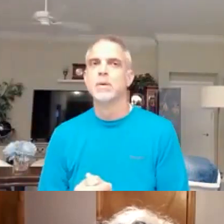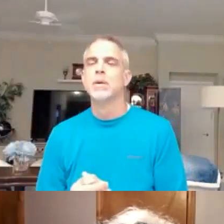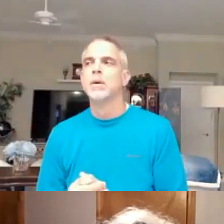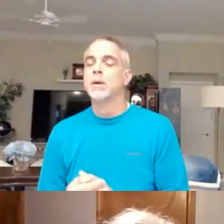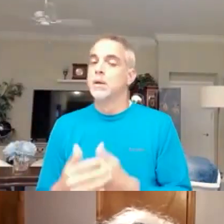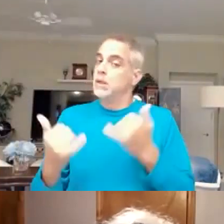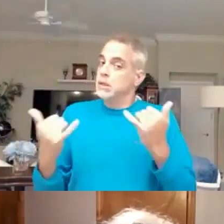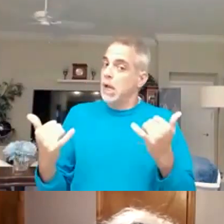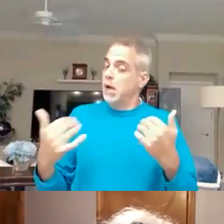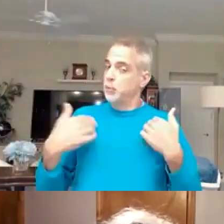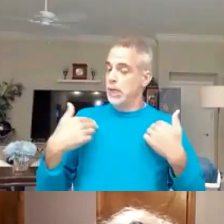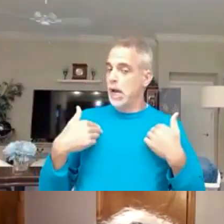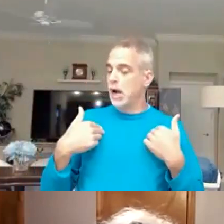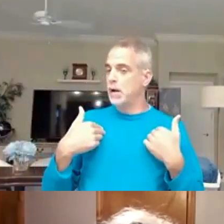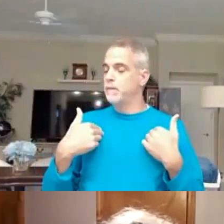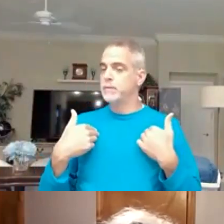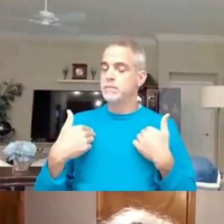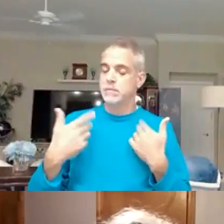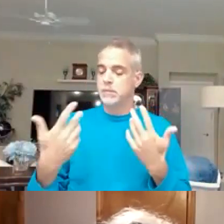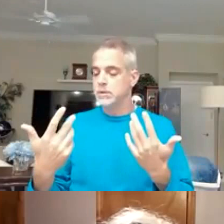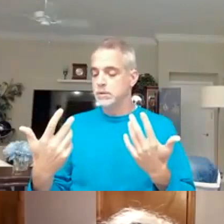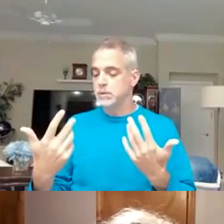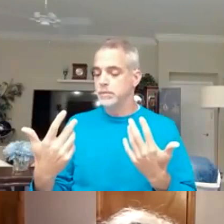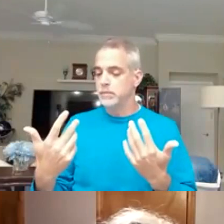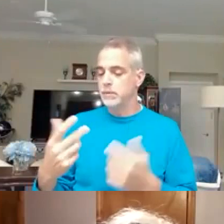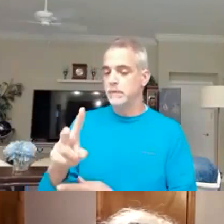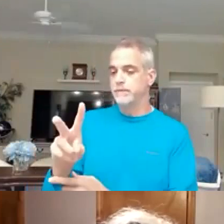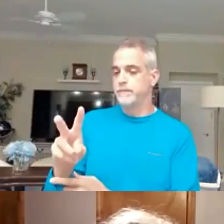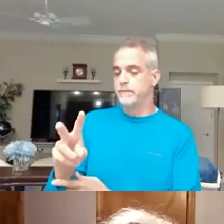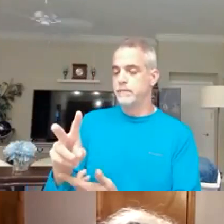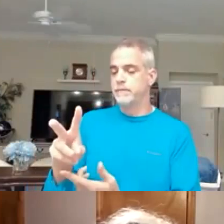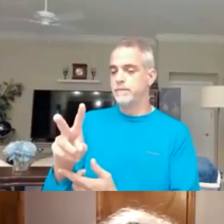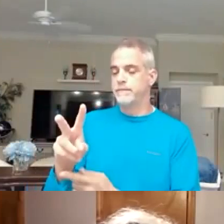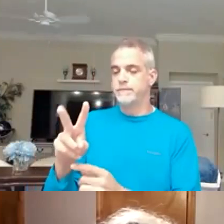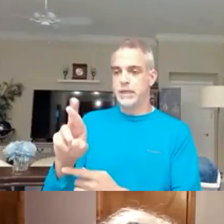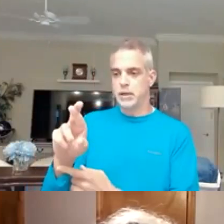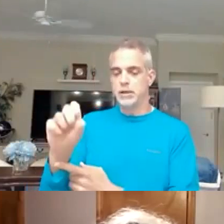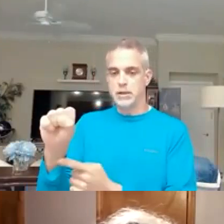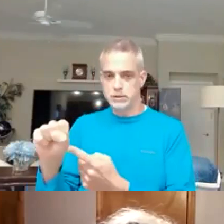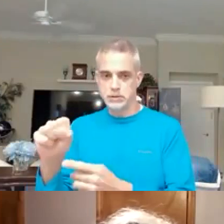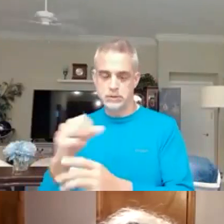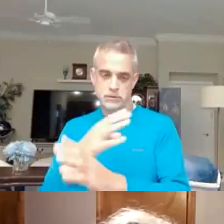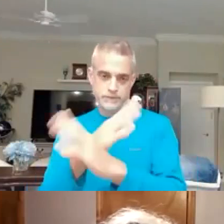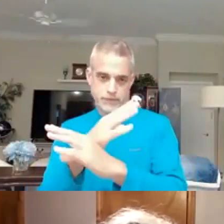So, that was right off the cuff a barrier but now we have, you know, our video phone,